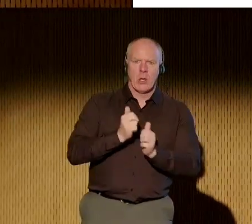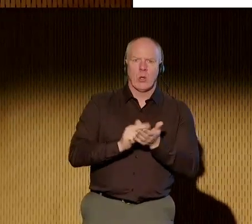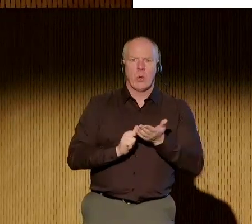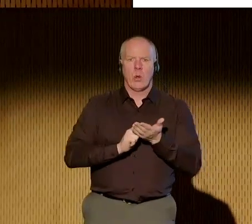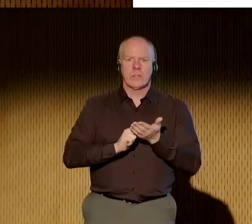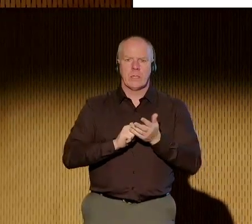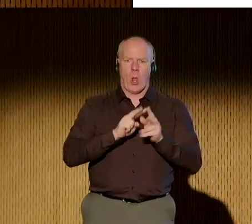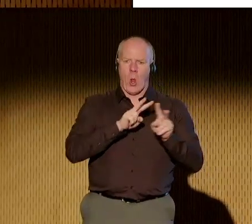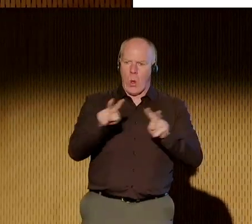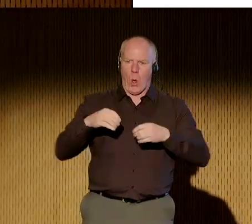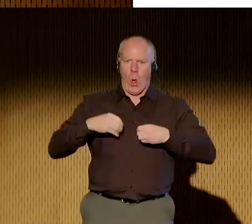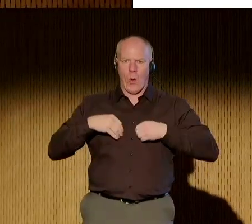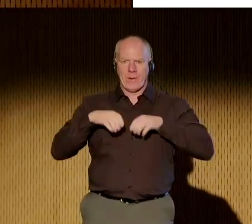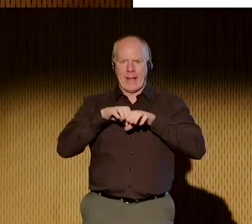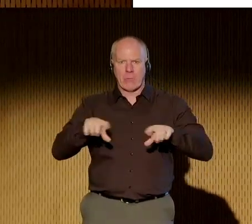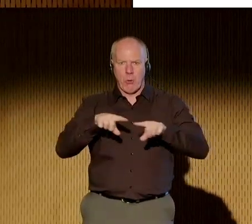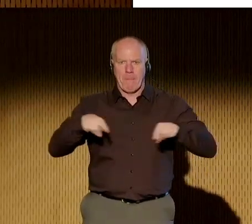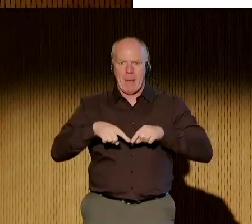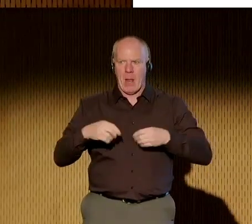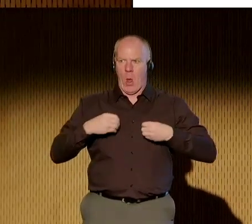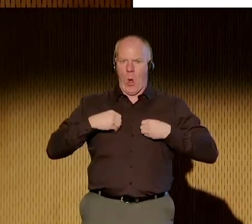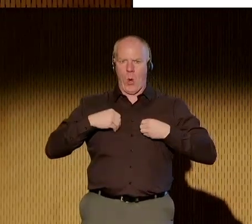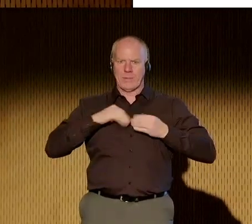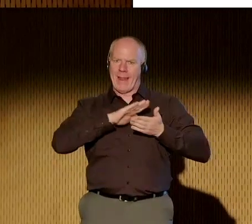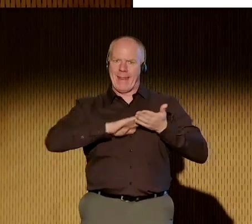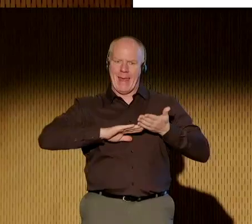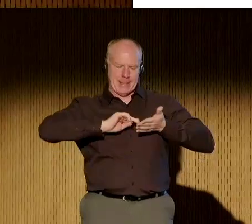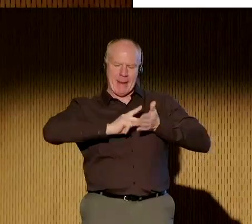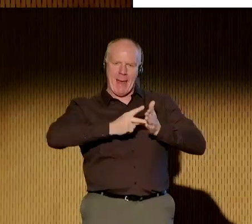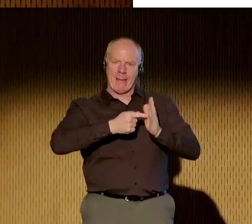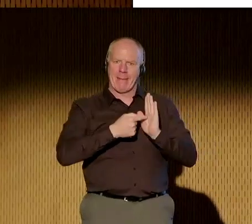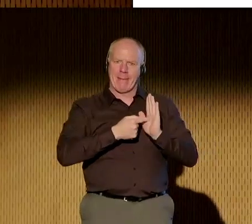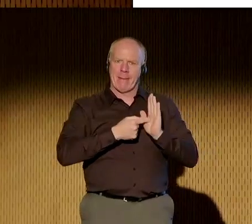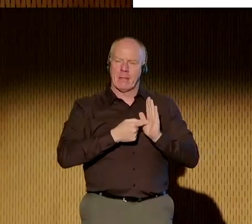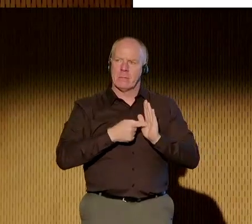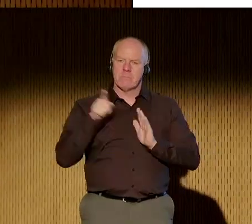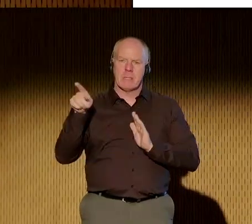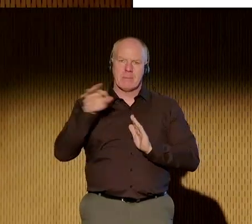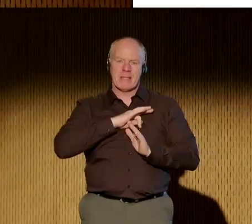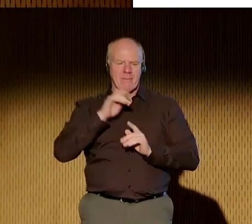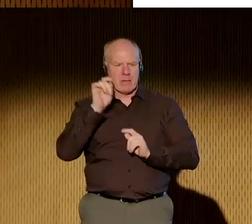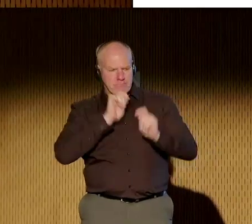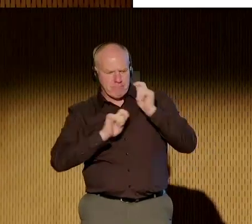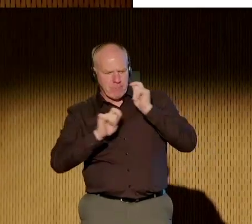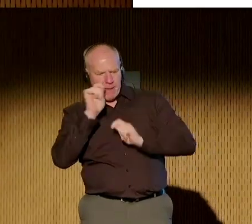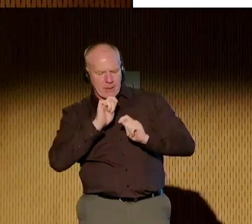and their own lesson design. So they're invited to reflect critically on which classroom would